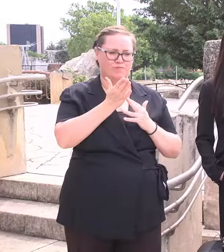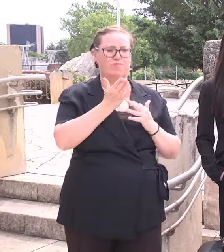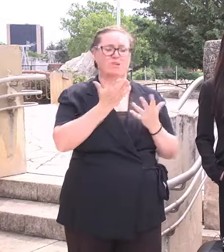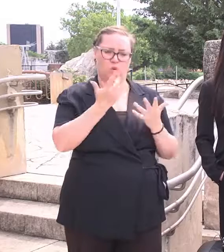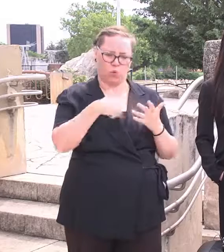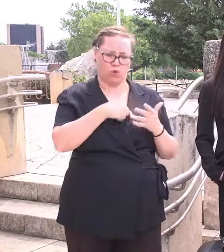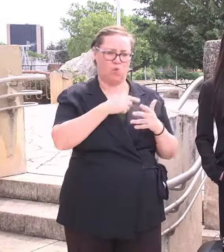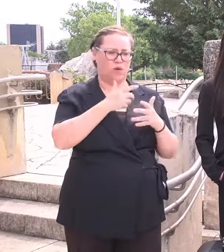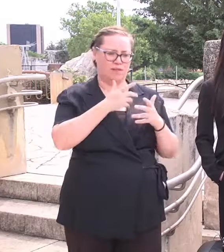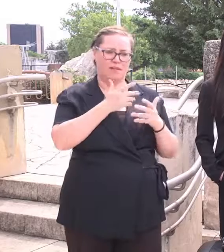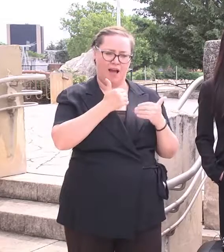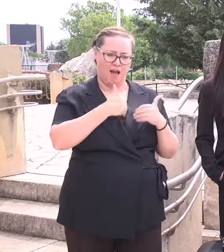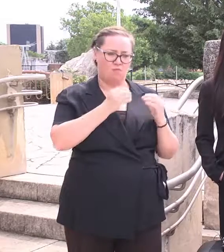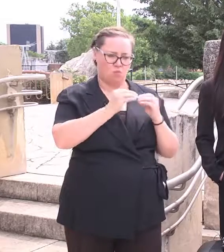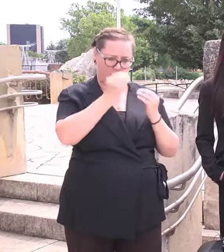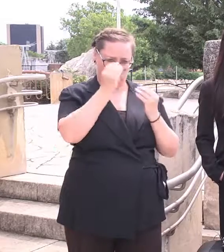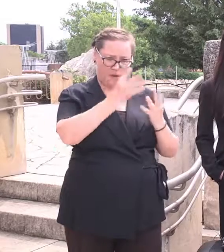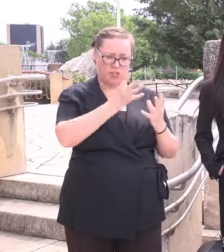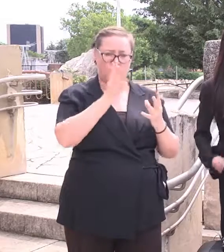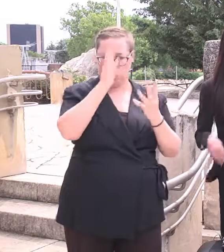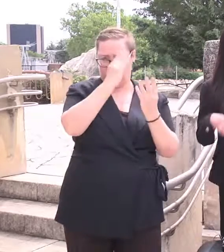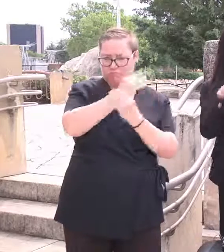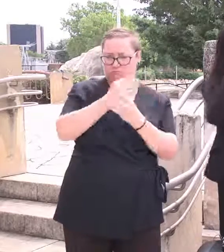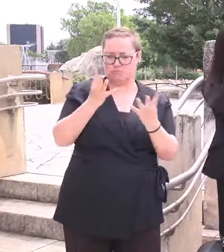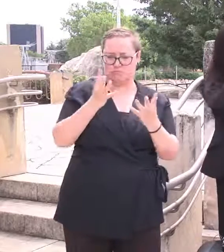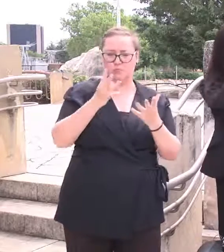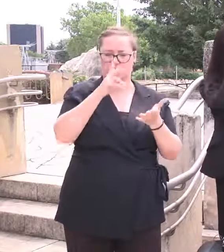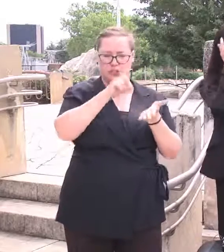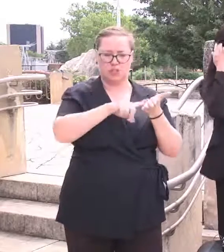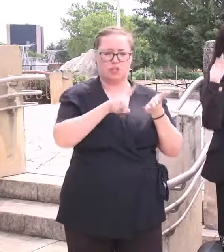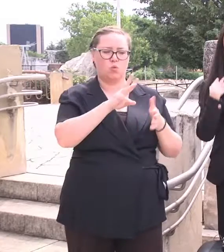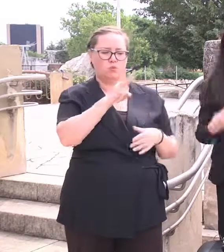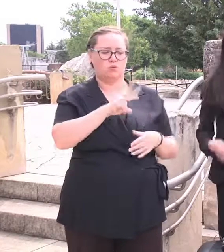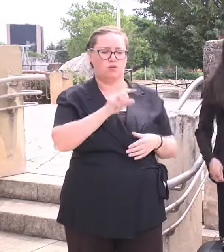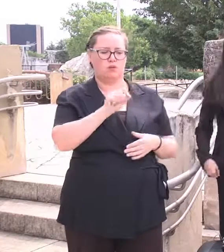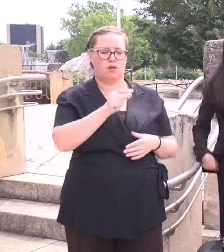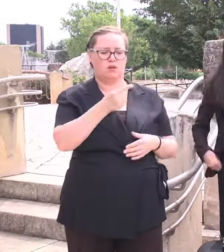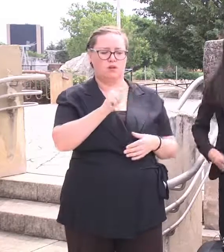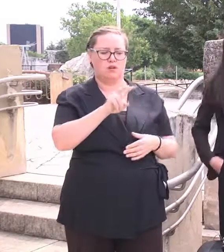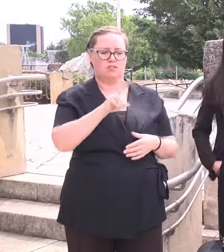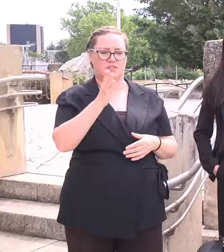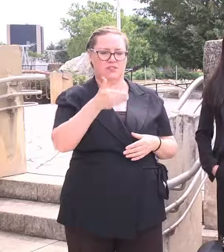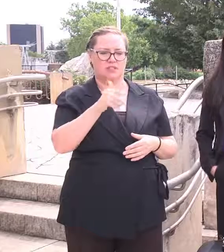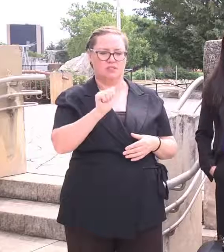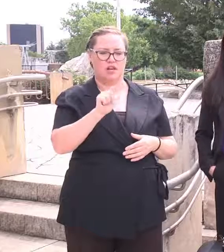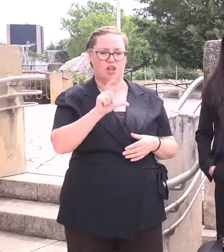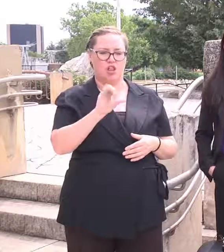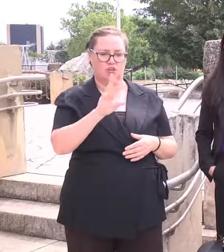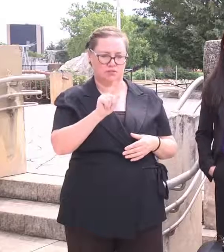further advice that will be made available at ww.gov alert okay and the last question um